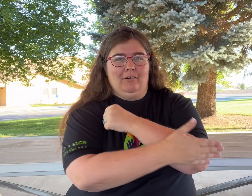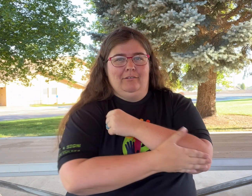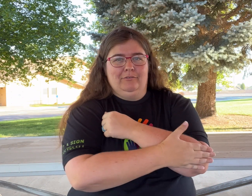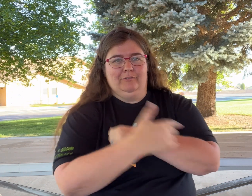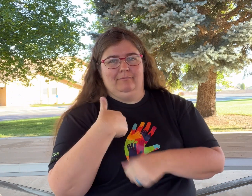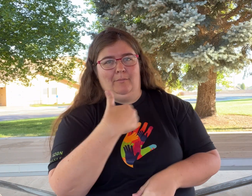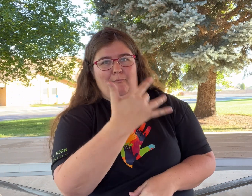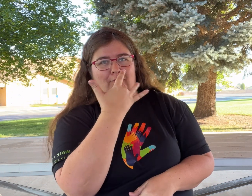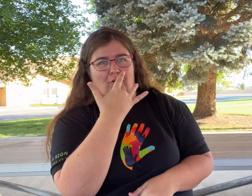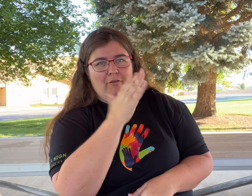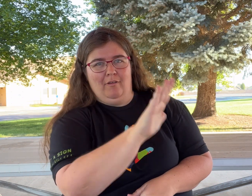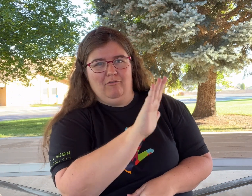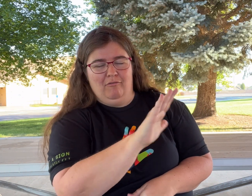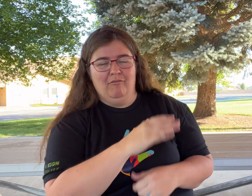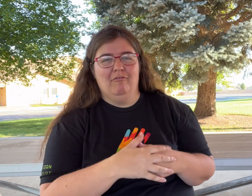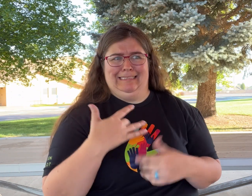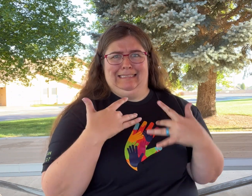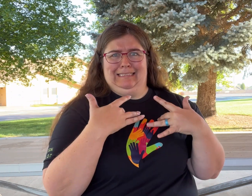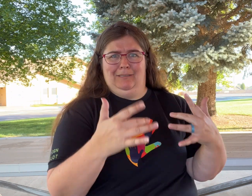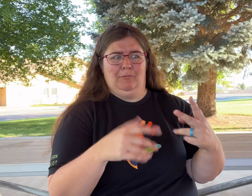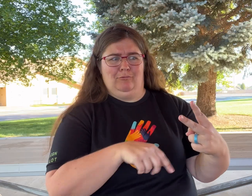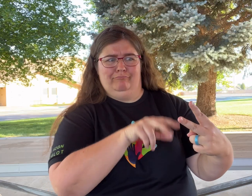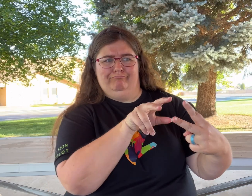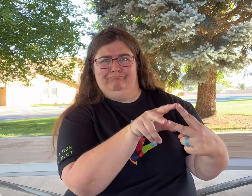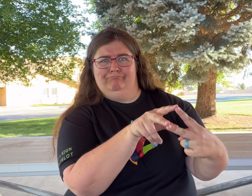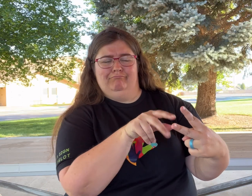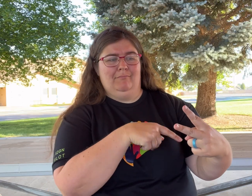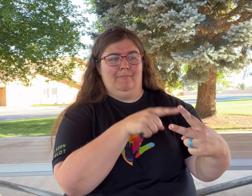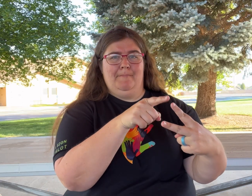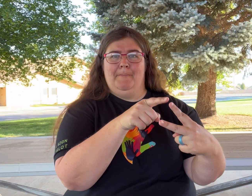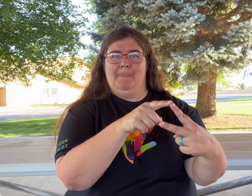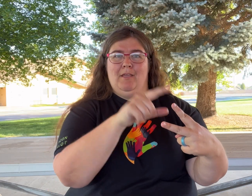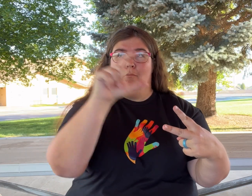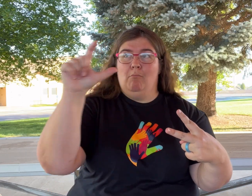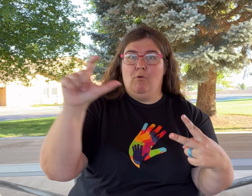Other countries don't, and honestly, I prefer their methods. Typically, I see two different